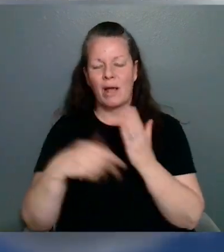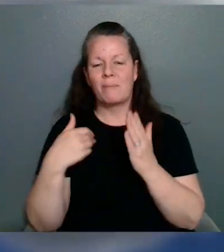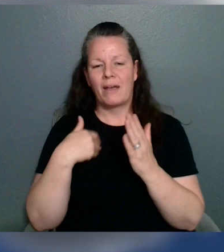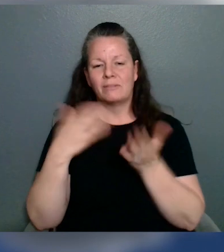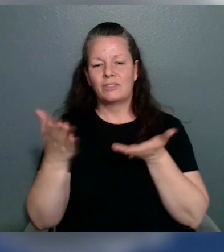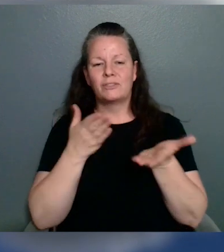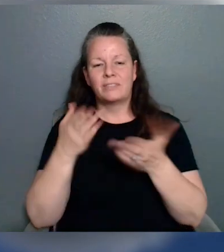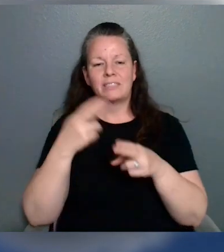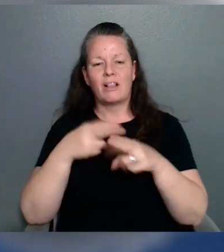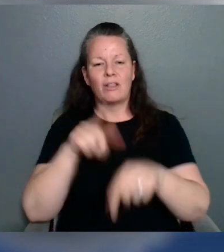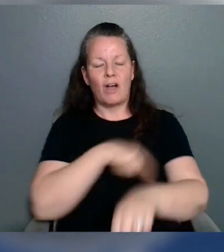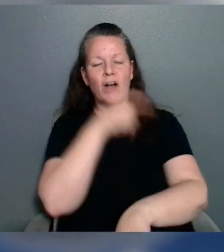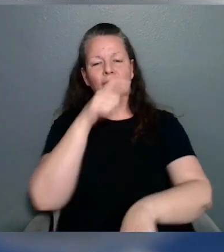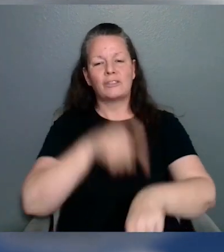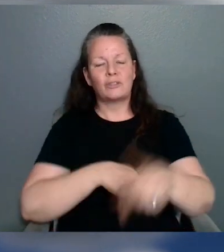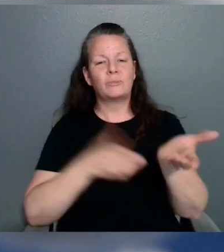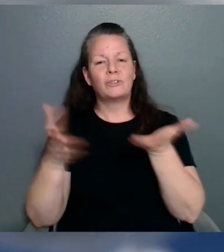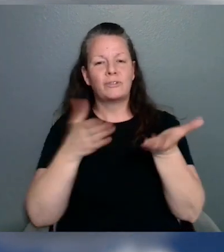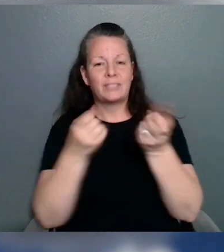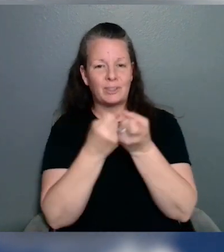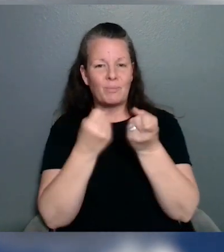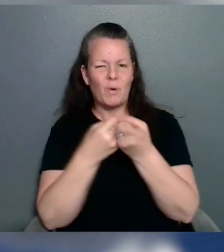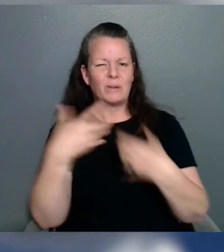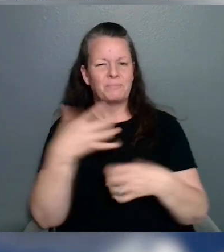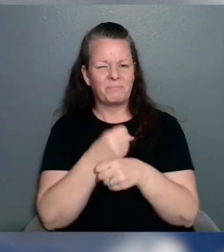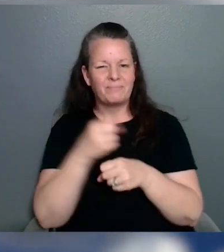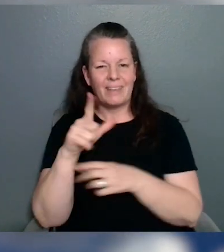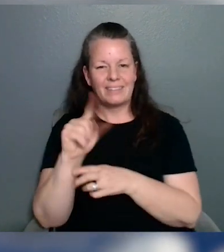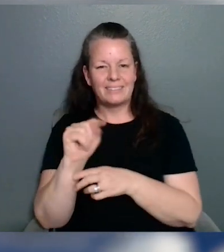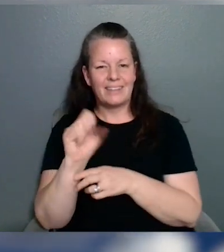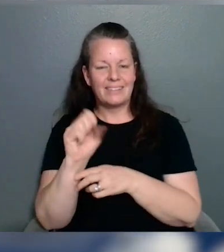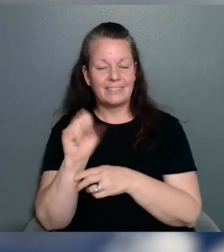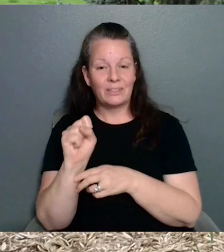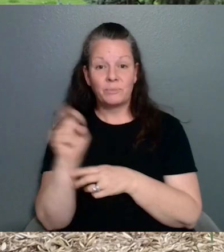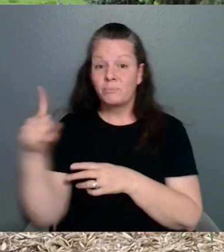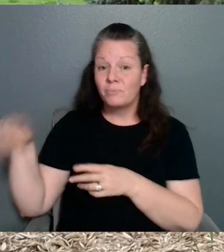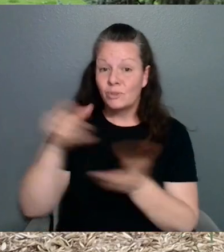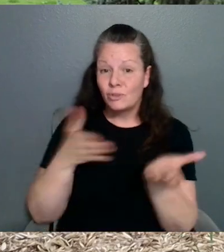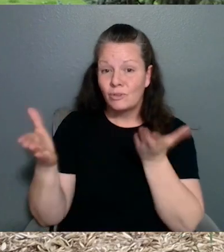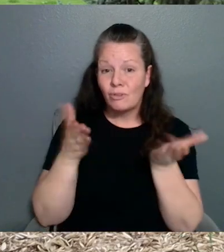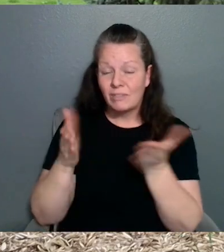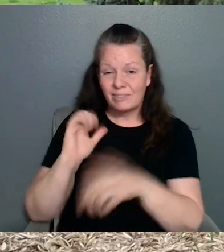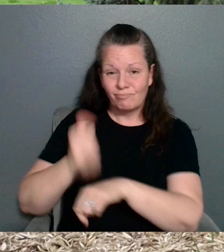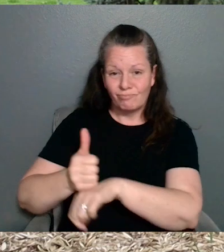Services and Supports or LTSS, as we call it, for short. These services exist to help you